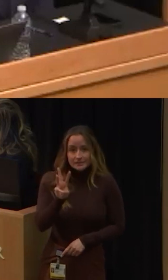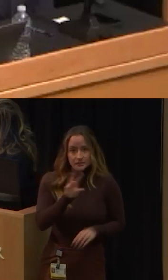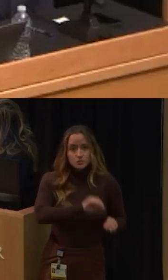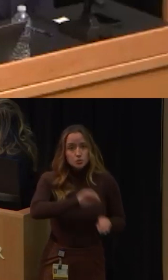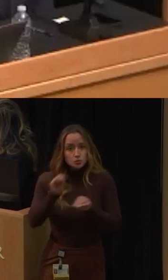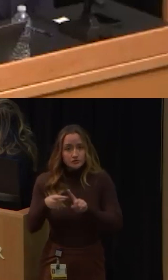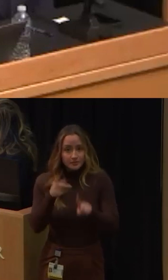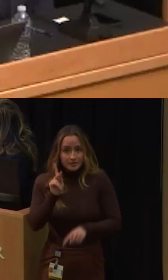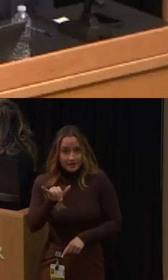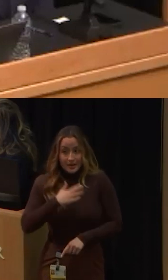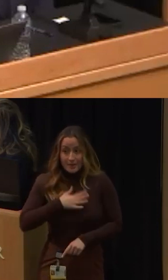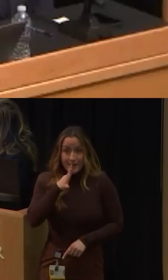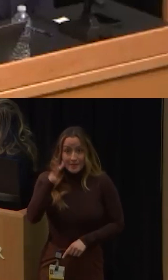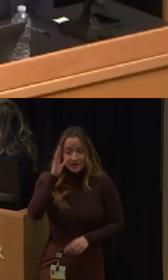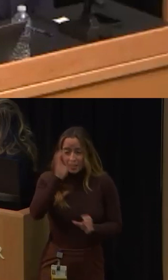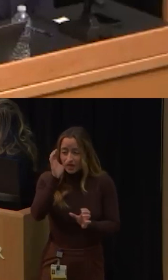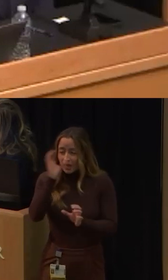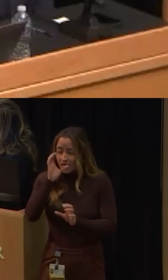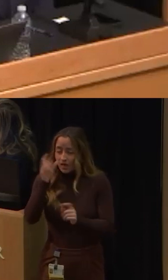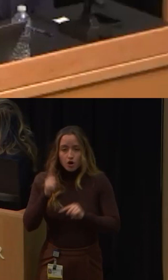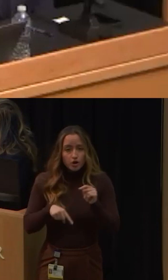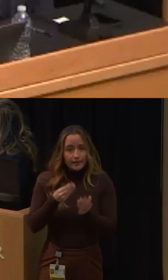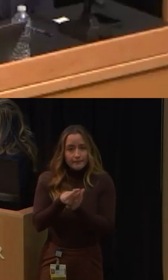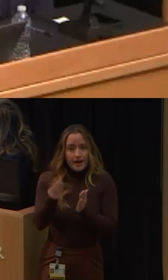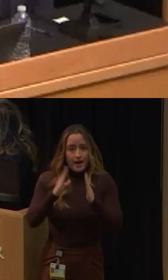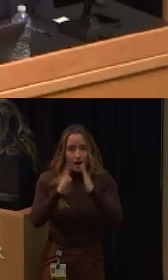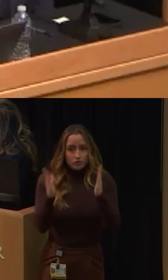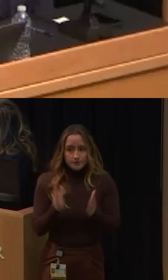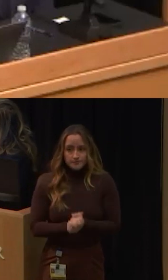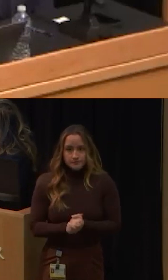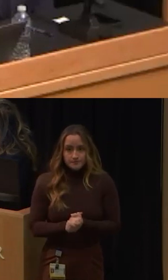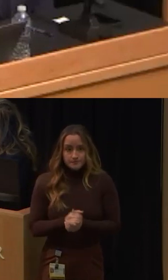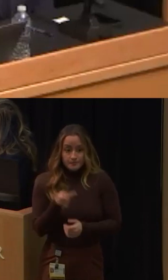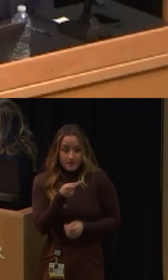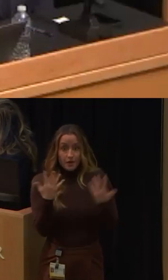they couldn't buy a house. They wanted to buy a house, but there were no houses to be sold